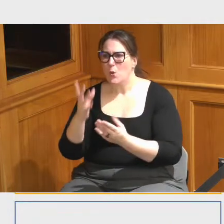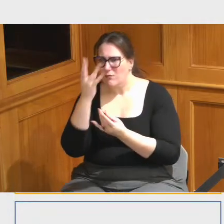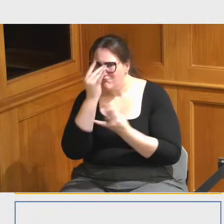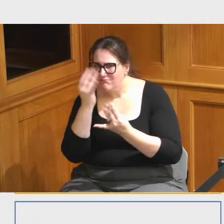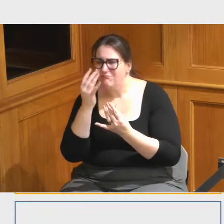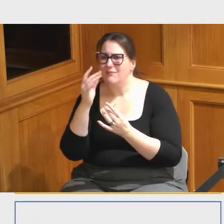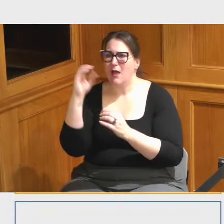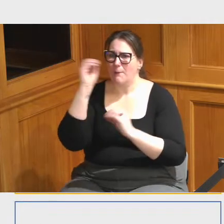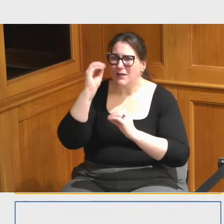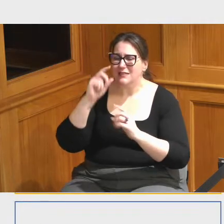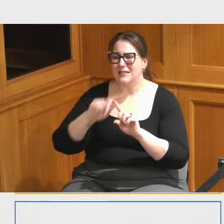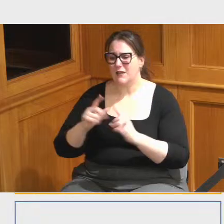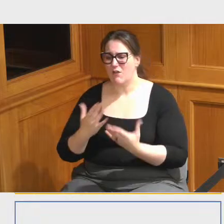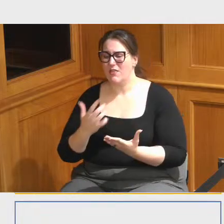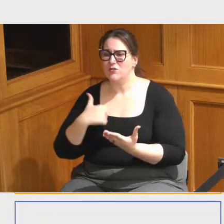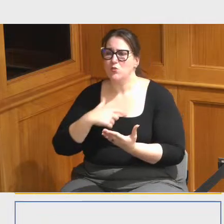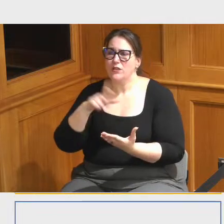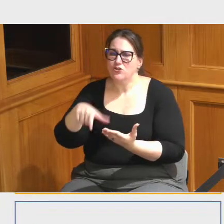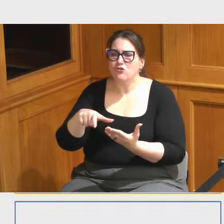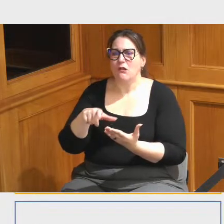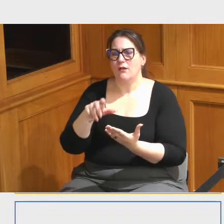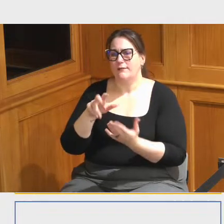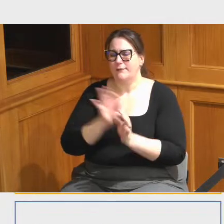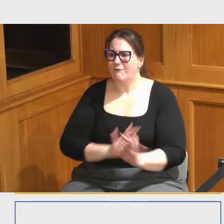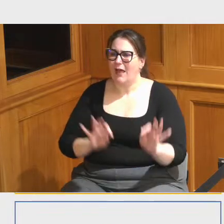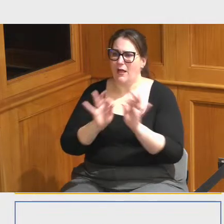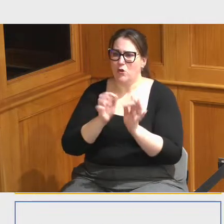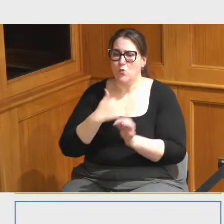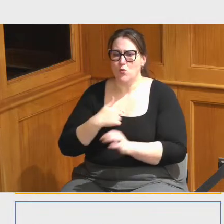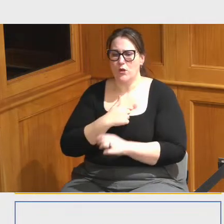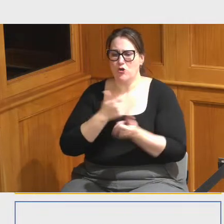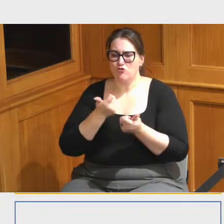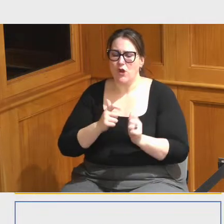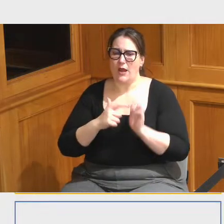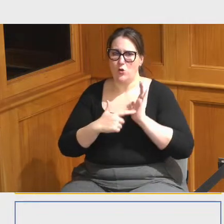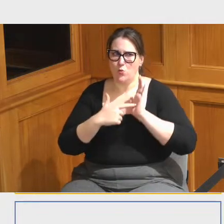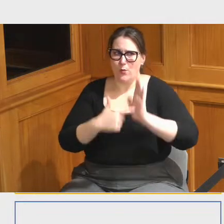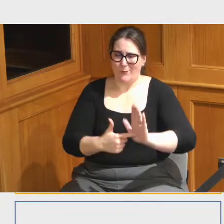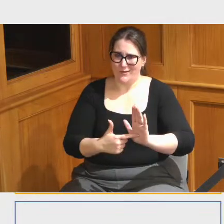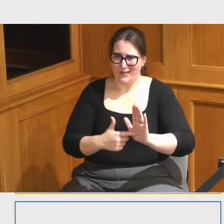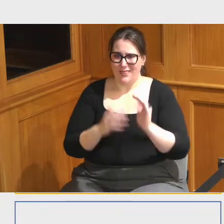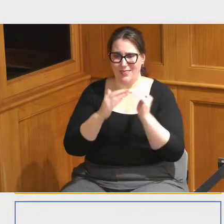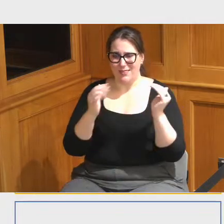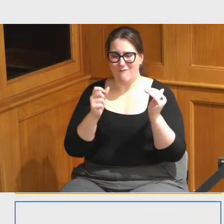make in undertaking this analysis. And so, we're trying to represent the level of cost, but also